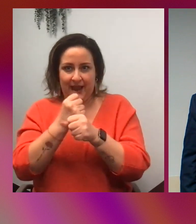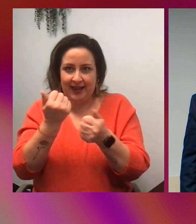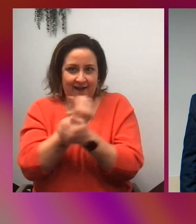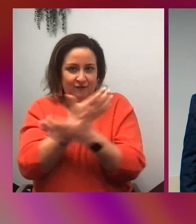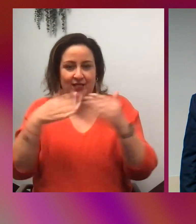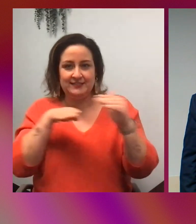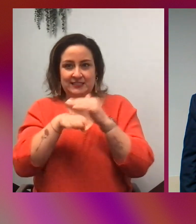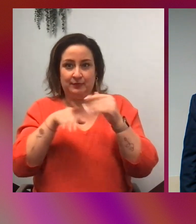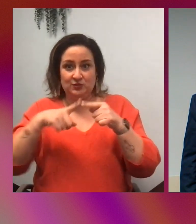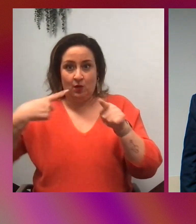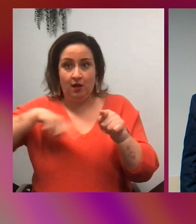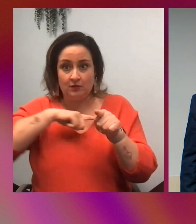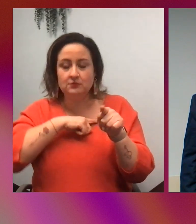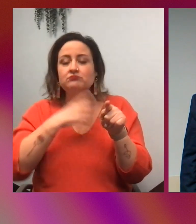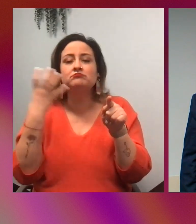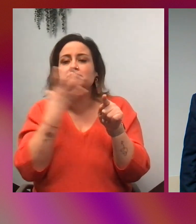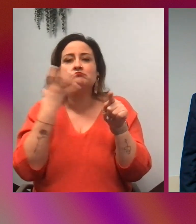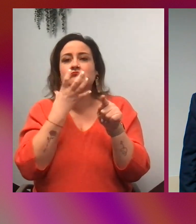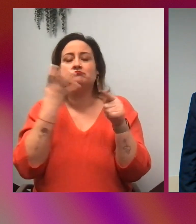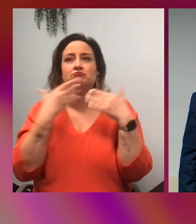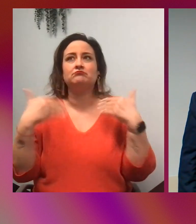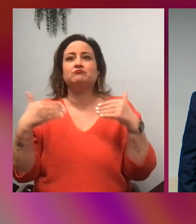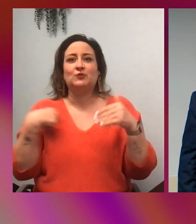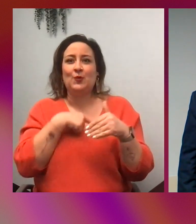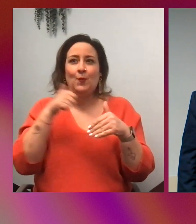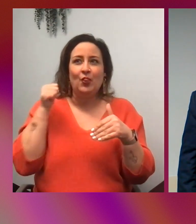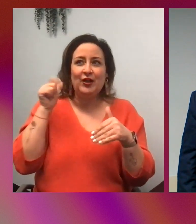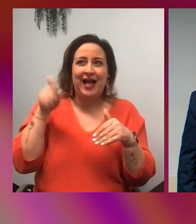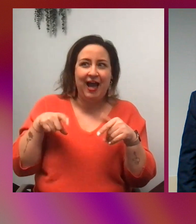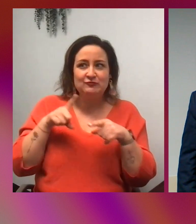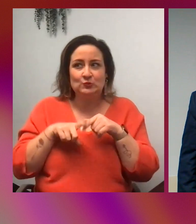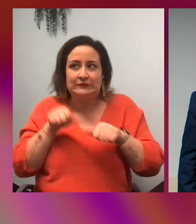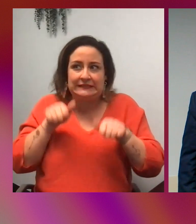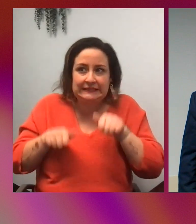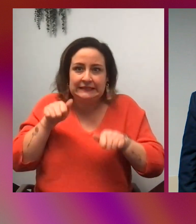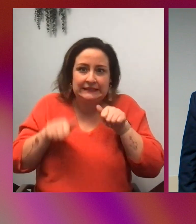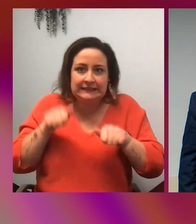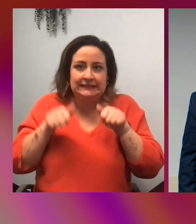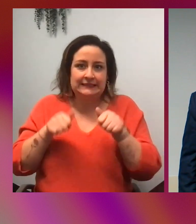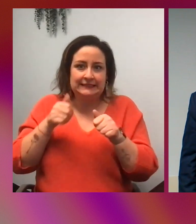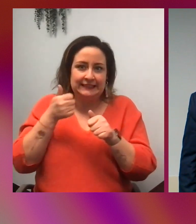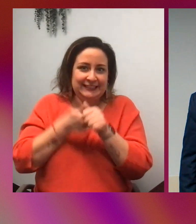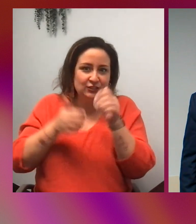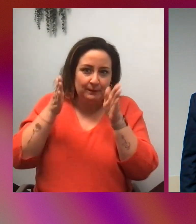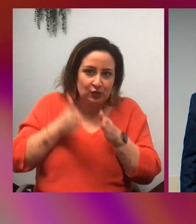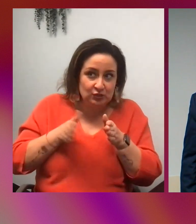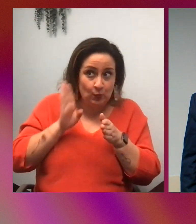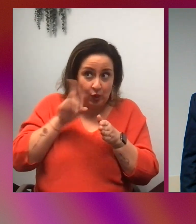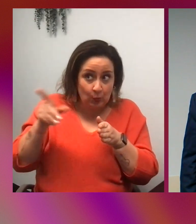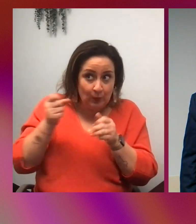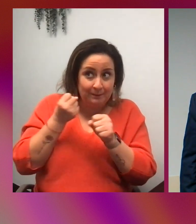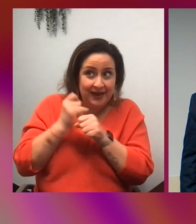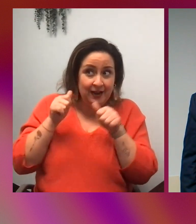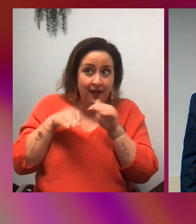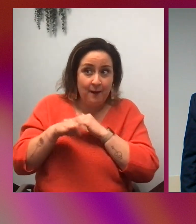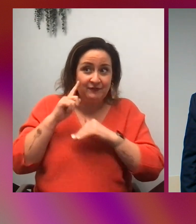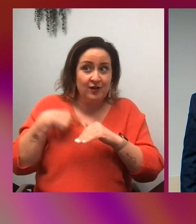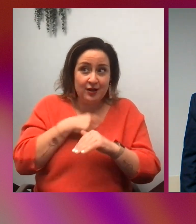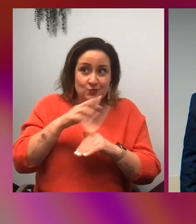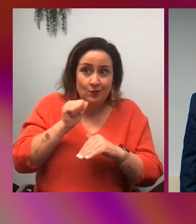If technology could make everything accessible to us, we wouldn't have to hesitate with every person that we come across wondering,